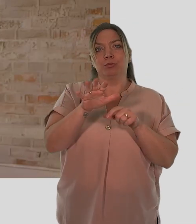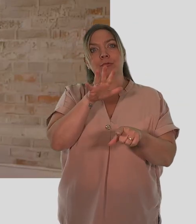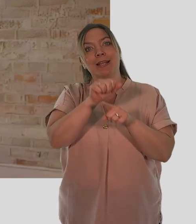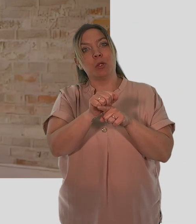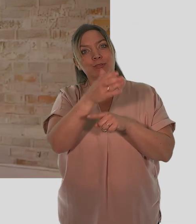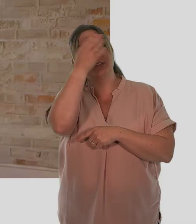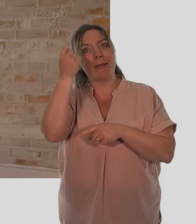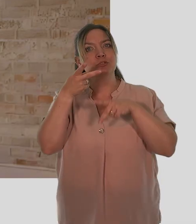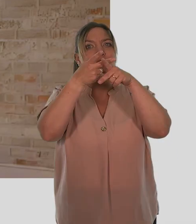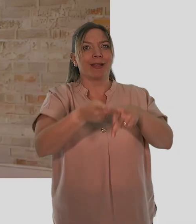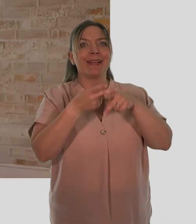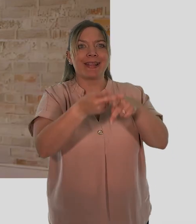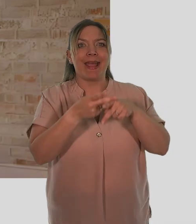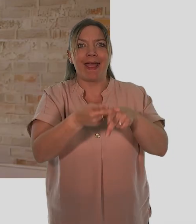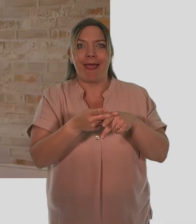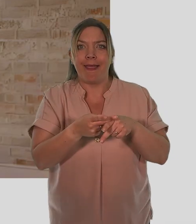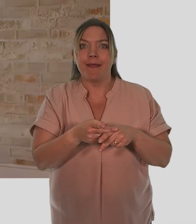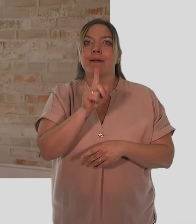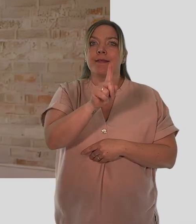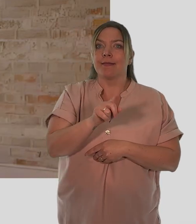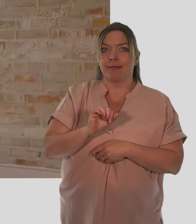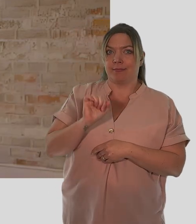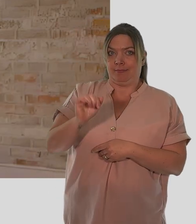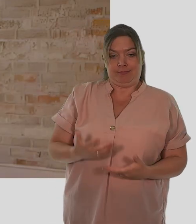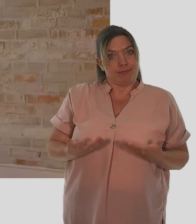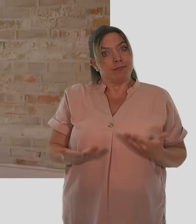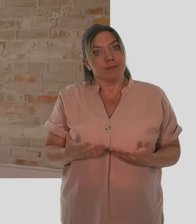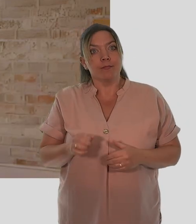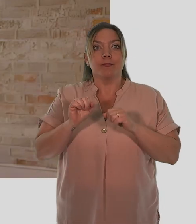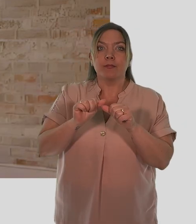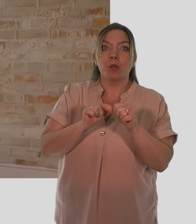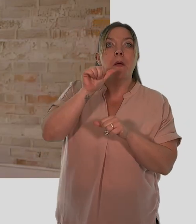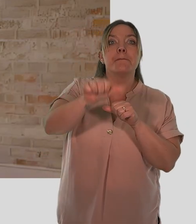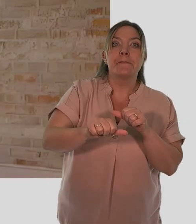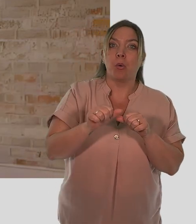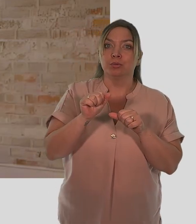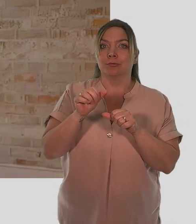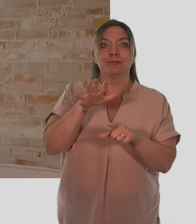over behavioural, cognitive, environmental, and psychological